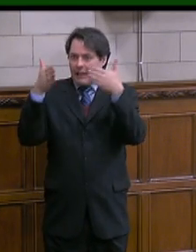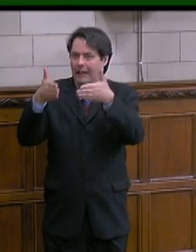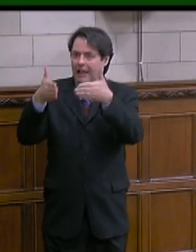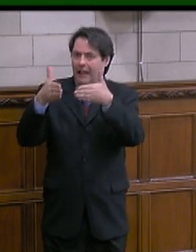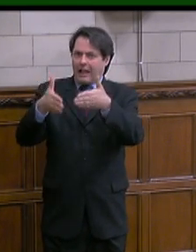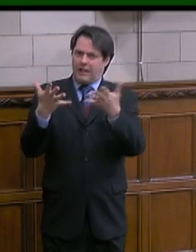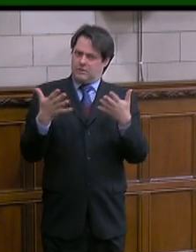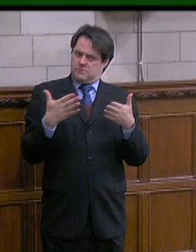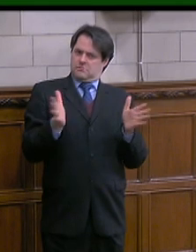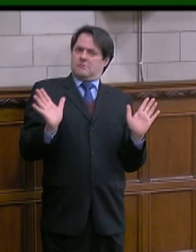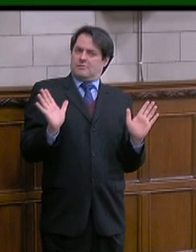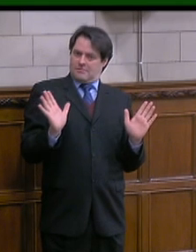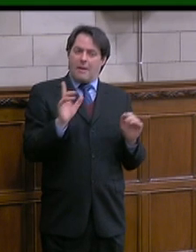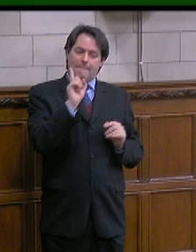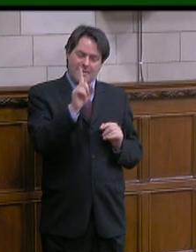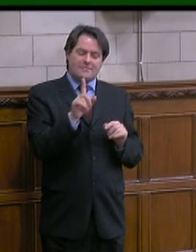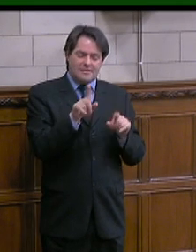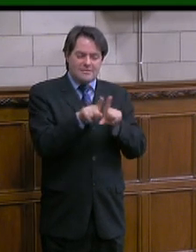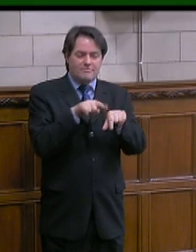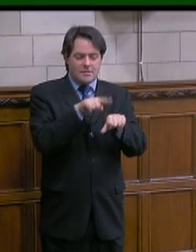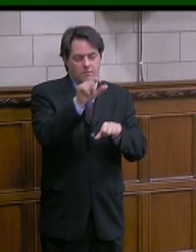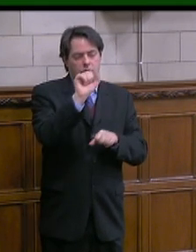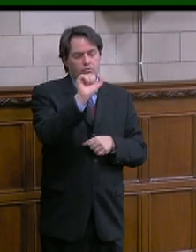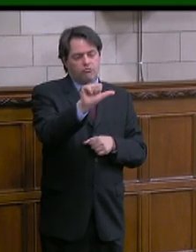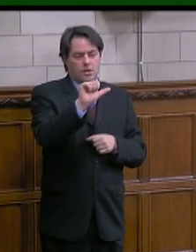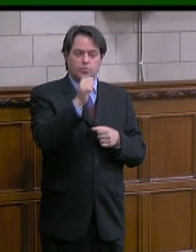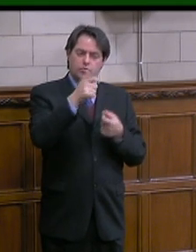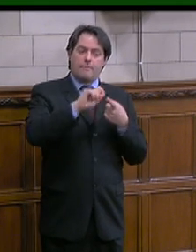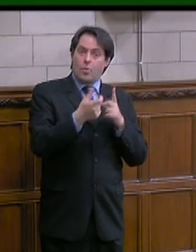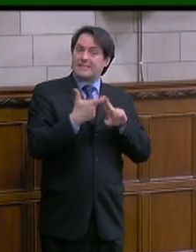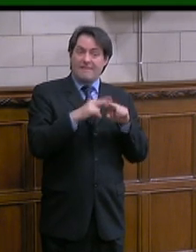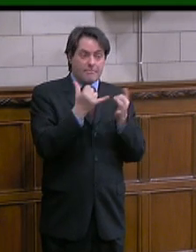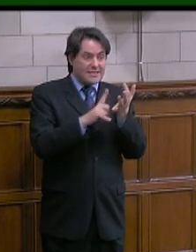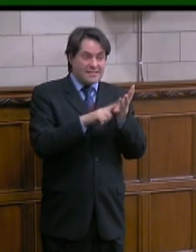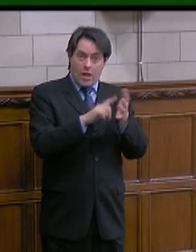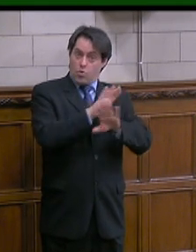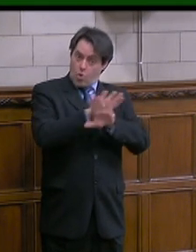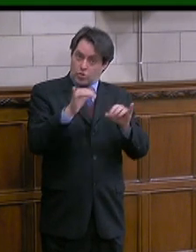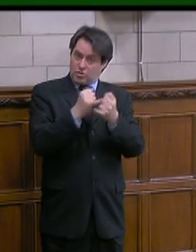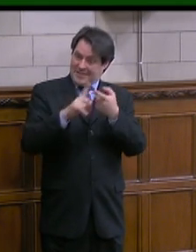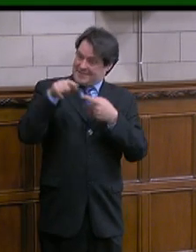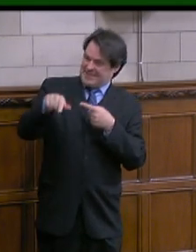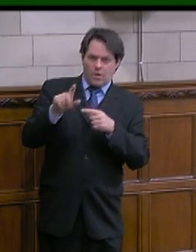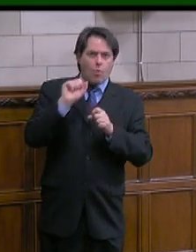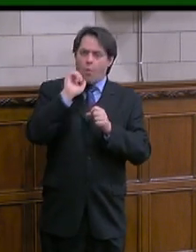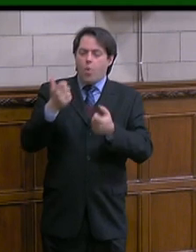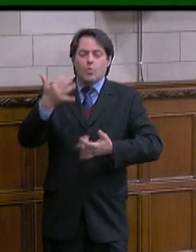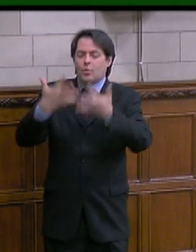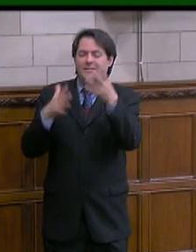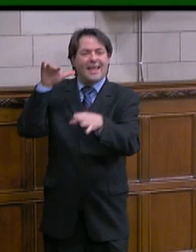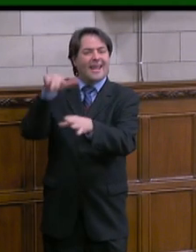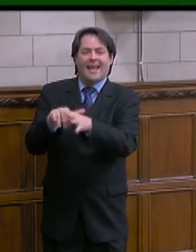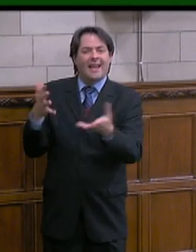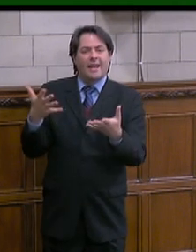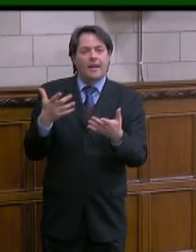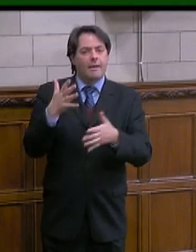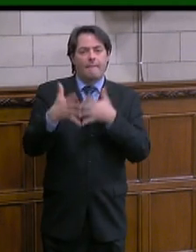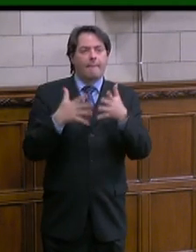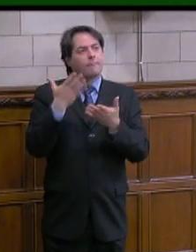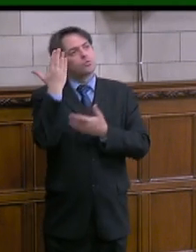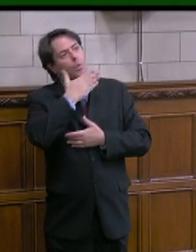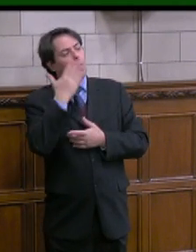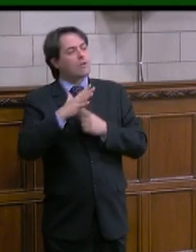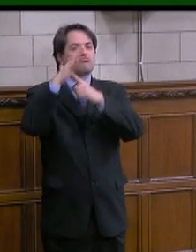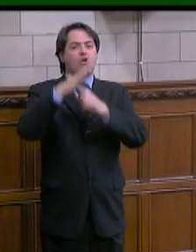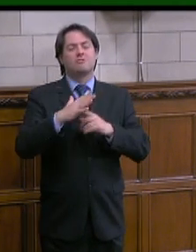She correctly pointed out that, unless BSL became a GCSE, it would remain low priority.